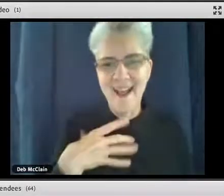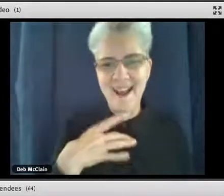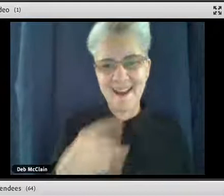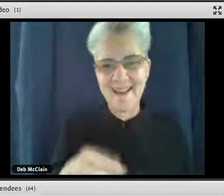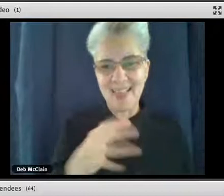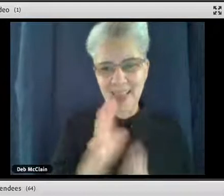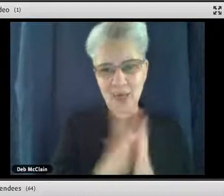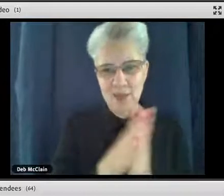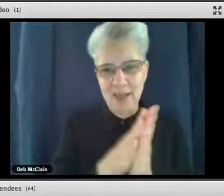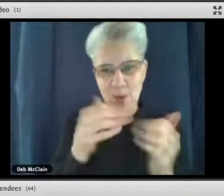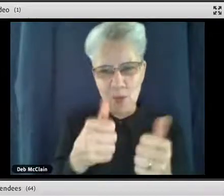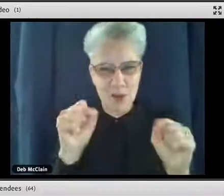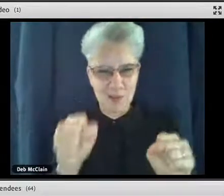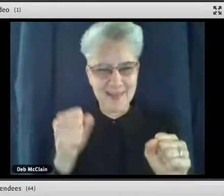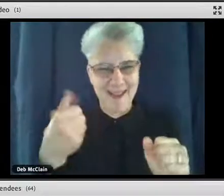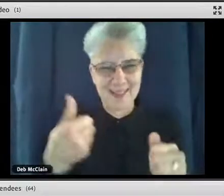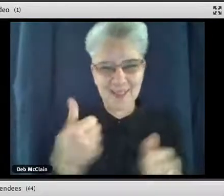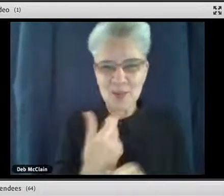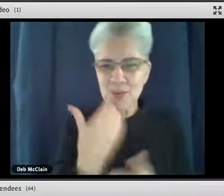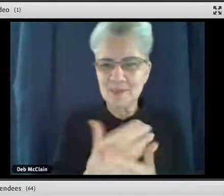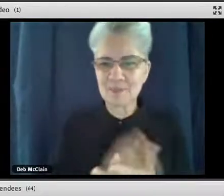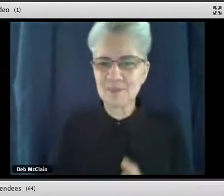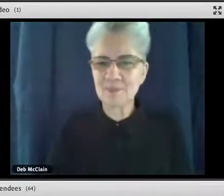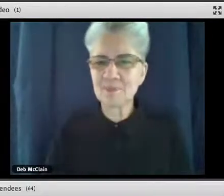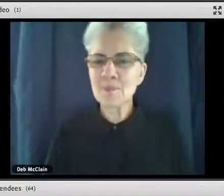Oh, yeah, alright, like, I love the enthusiasm. Oh, yeah.